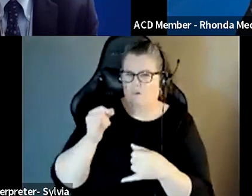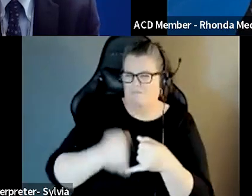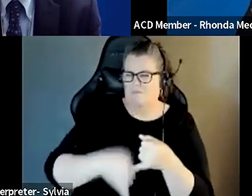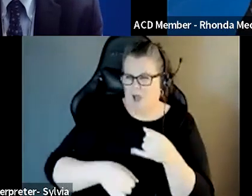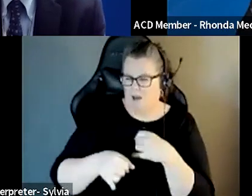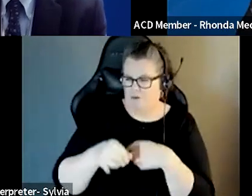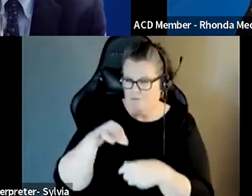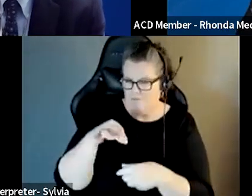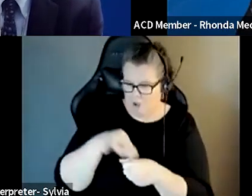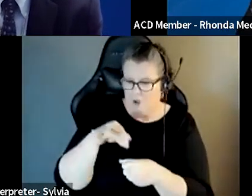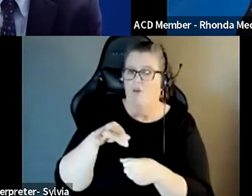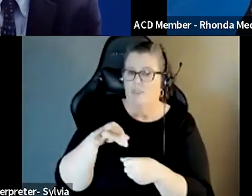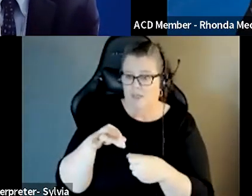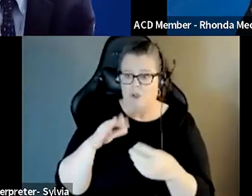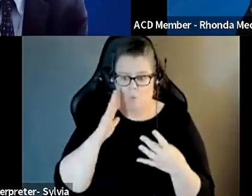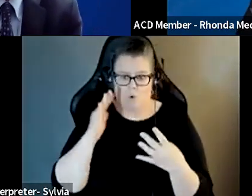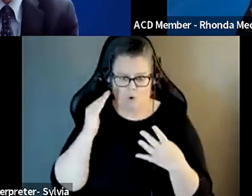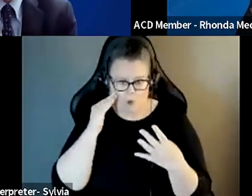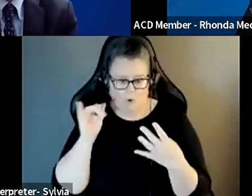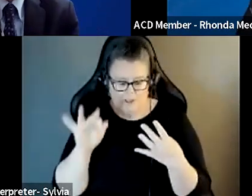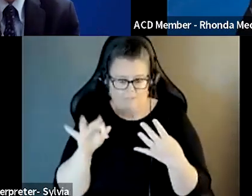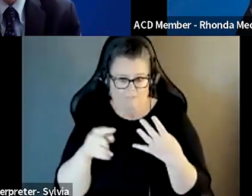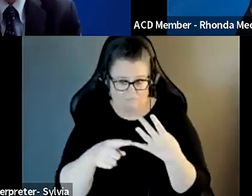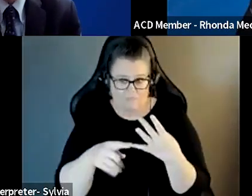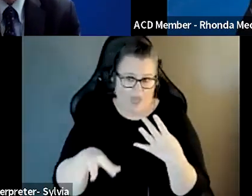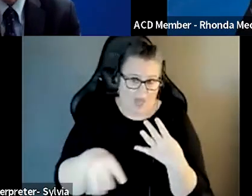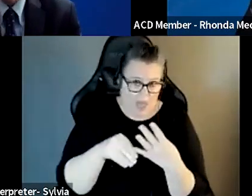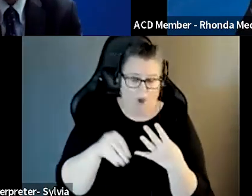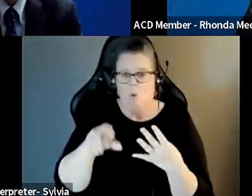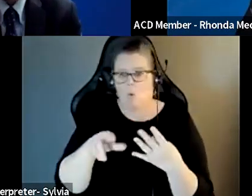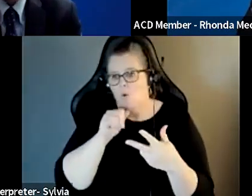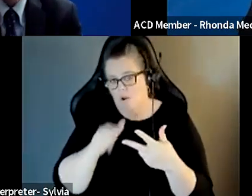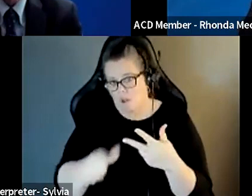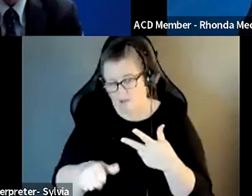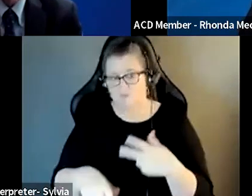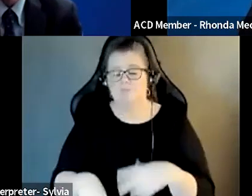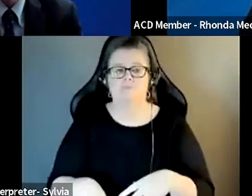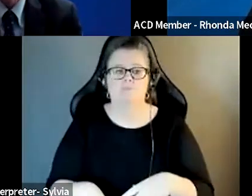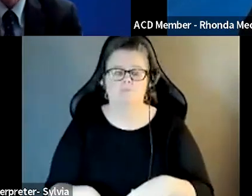and whether or not it is included or not. I have a question -- may I go ahead? Sorry. Sure, sure. Go --